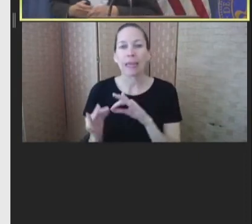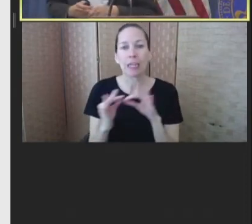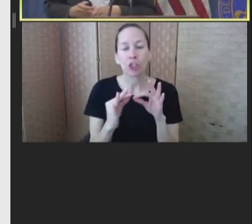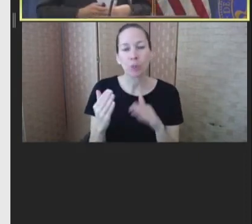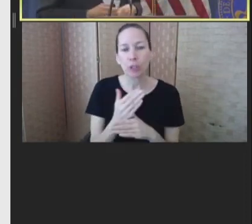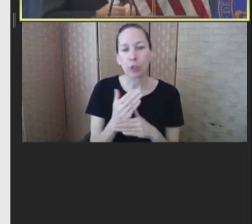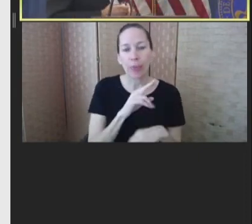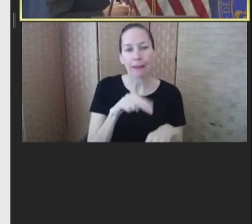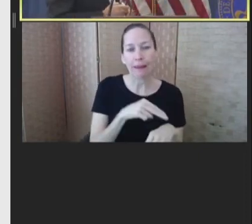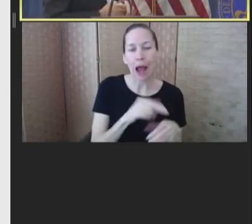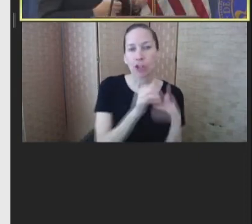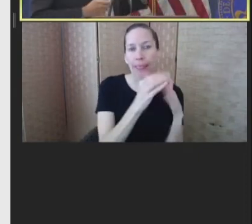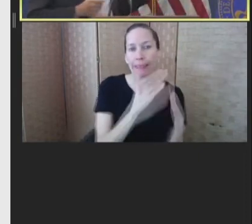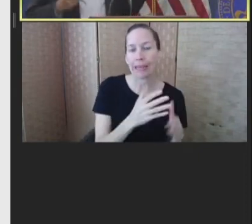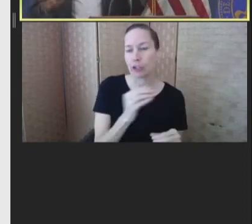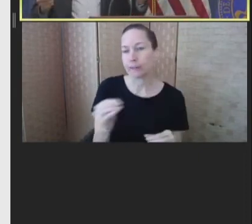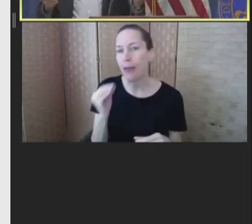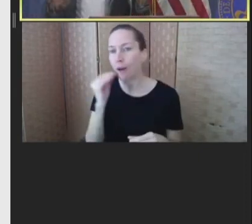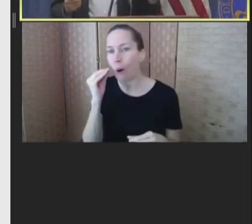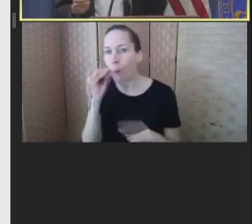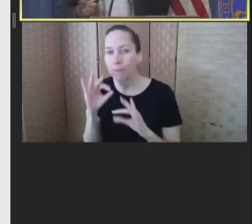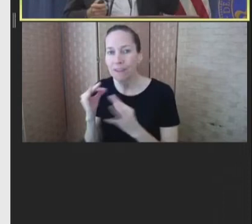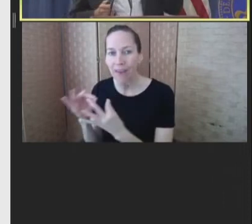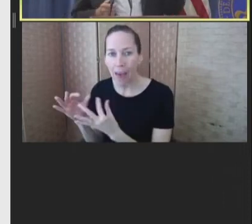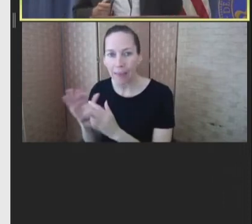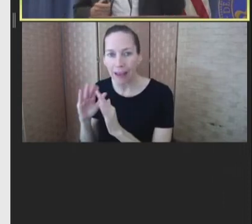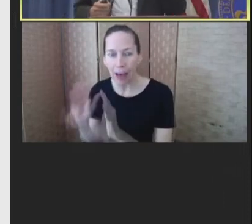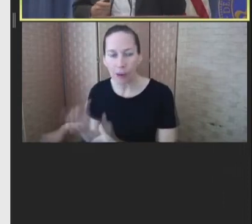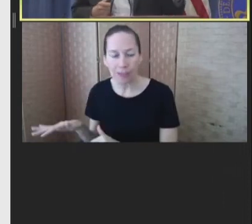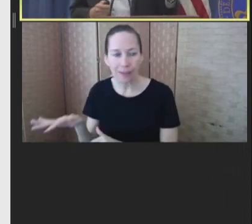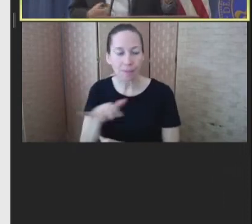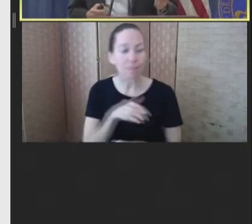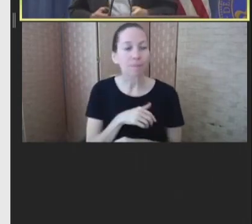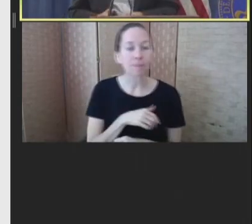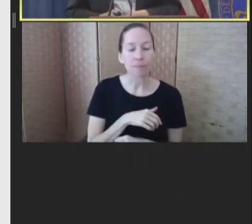And the easiest way to sort of tell our story, I think, is to start with a family. So,